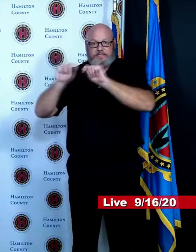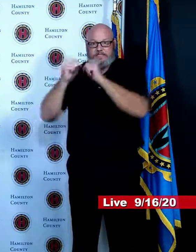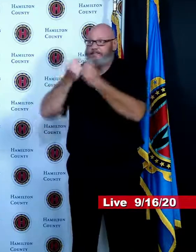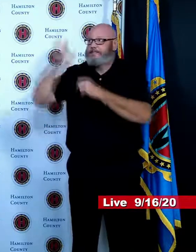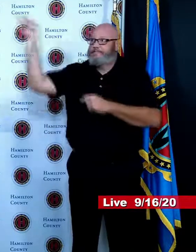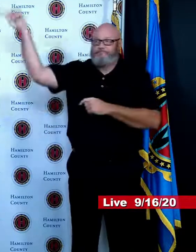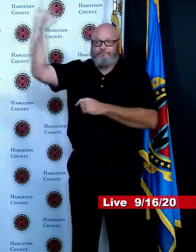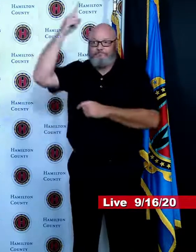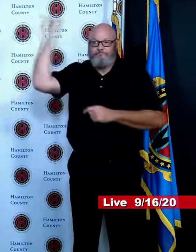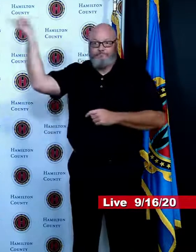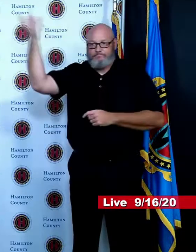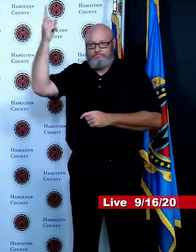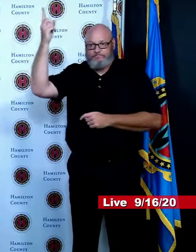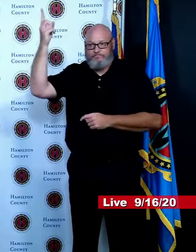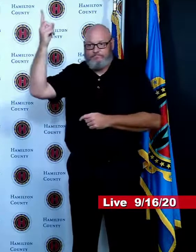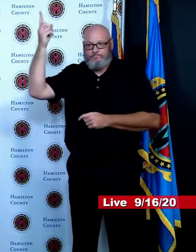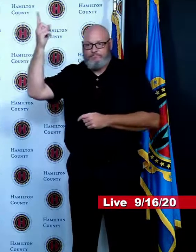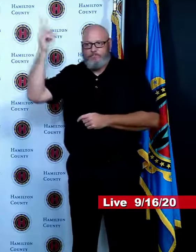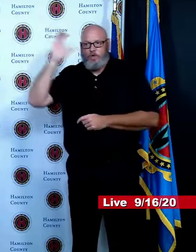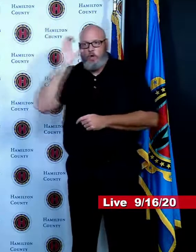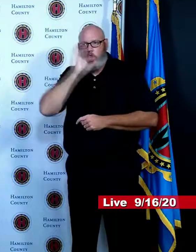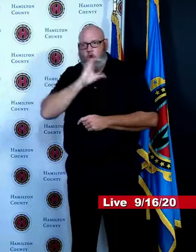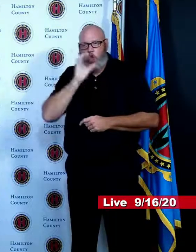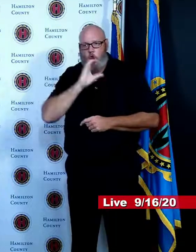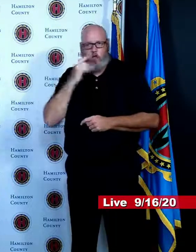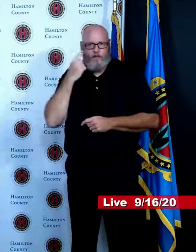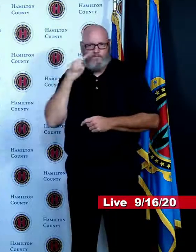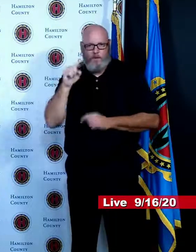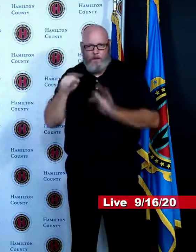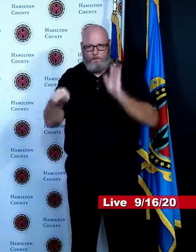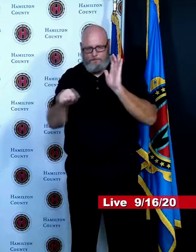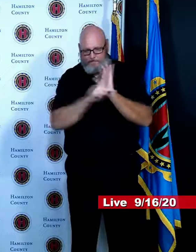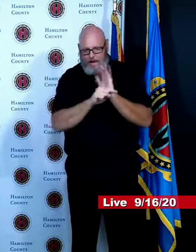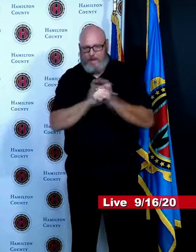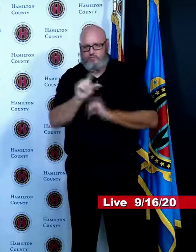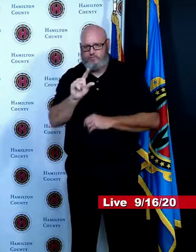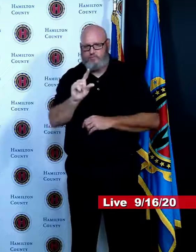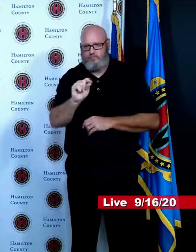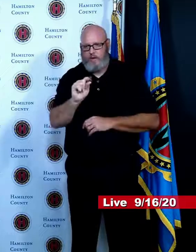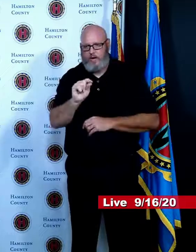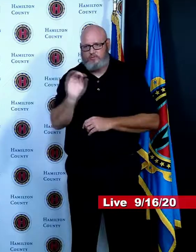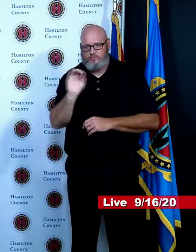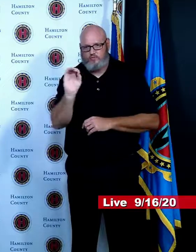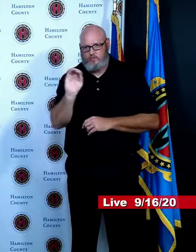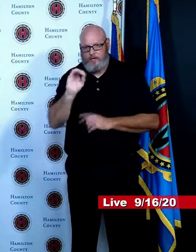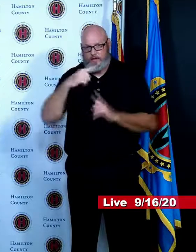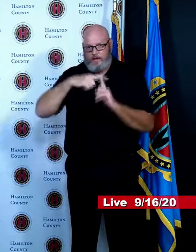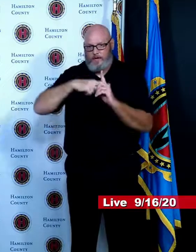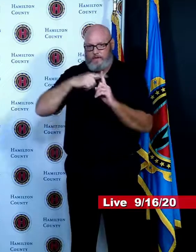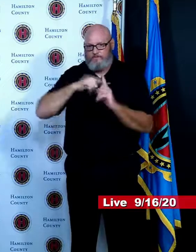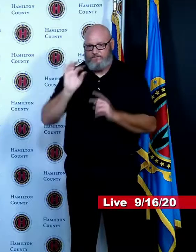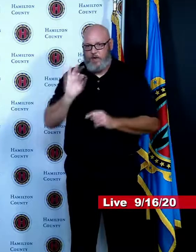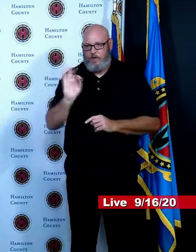doing some work with that but like anything else when you are in the lab and creating something